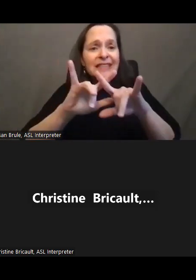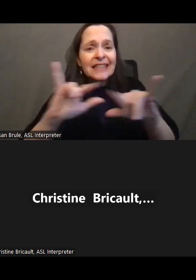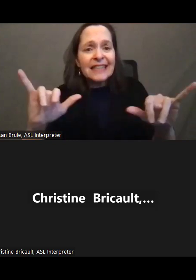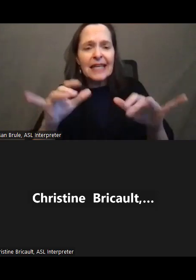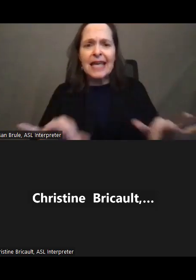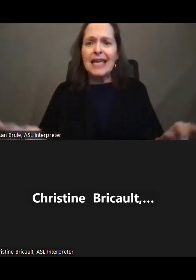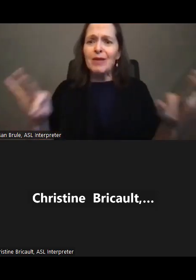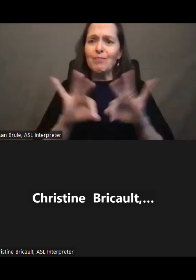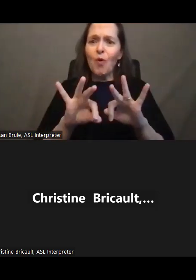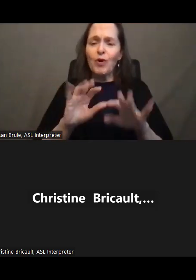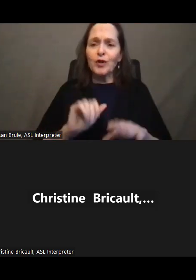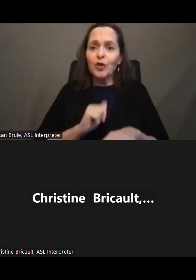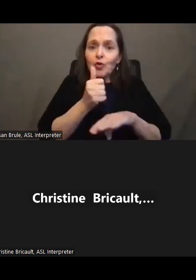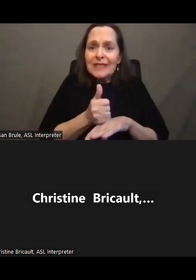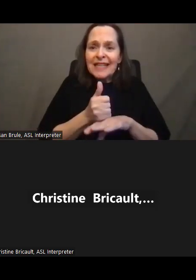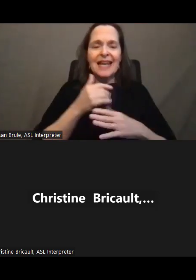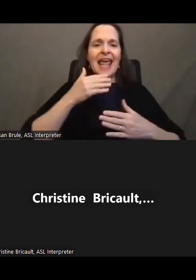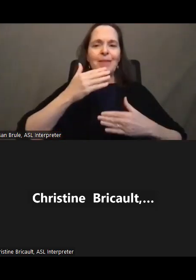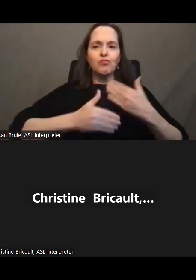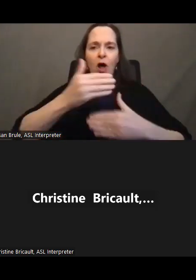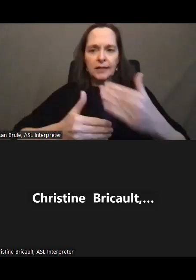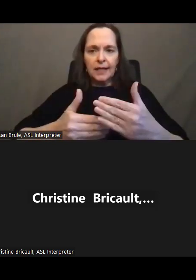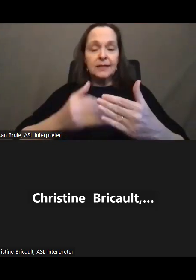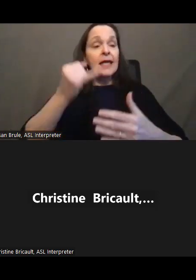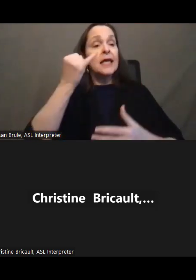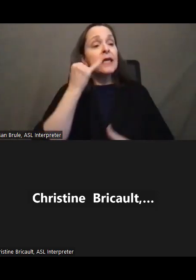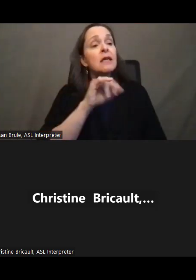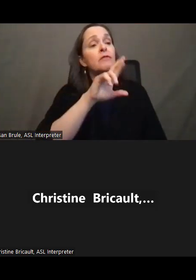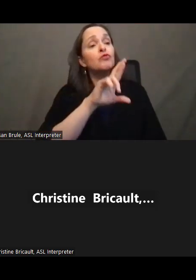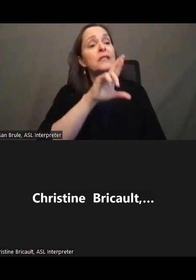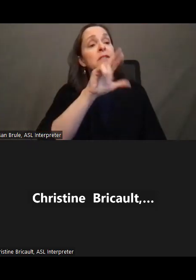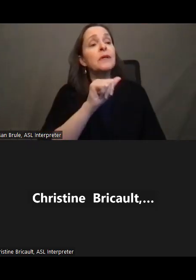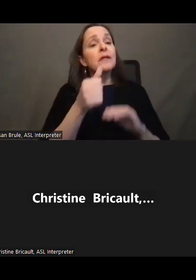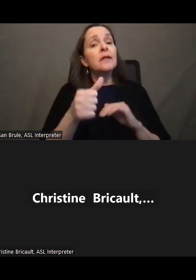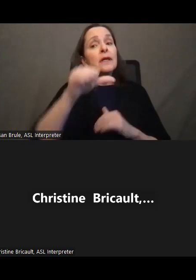Both for employment and for Title II requests.